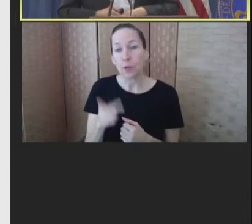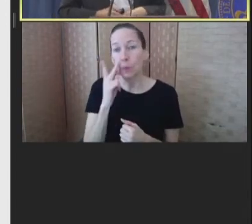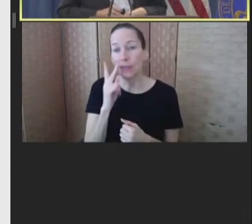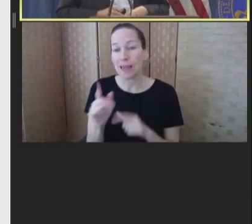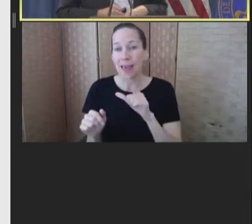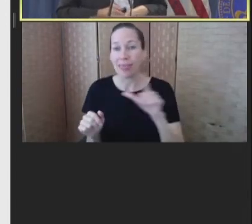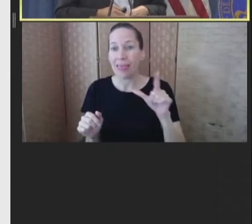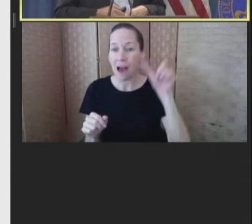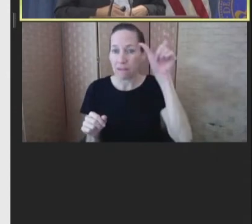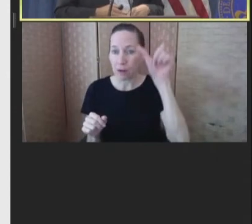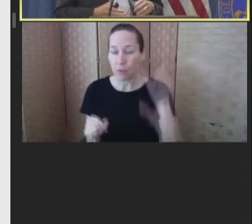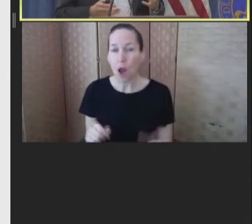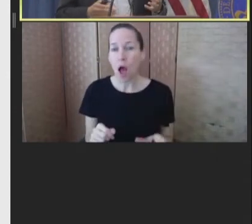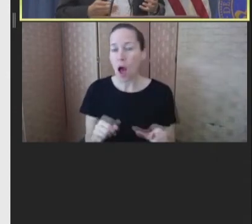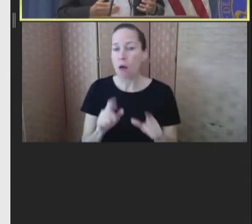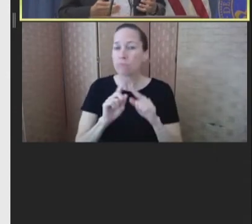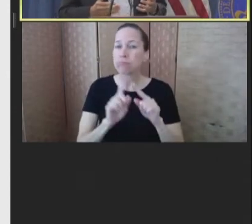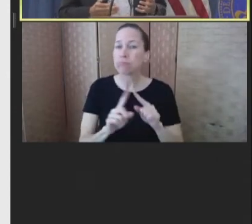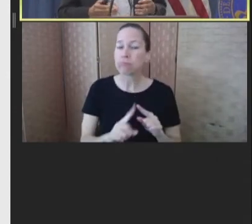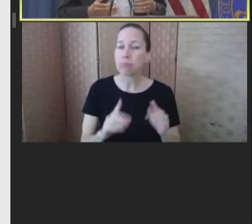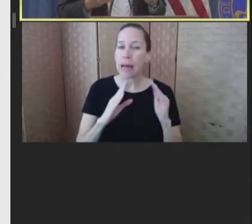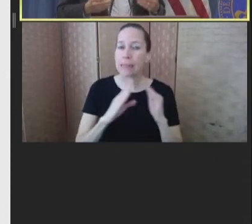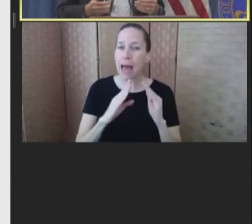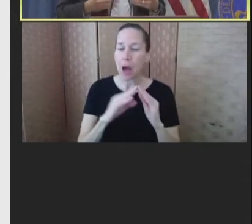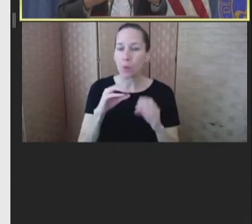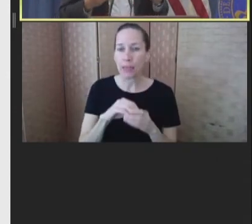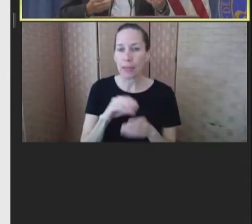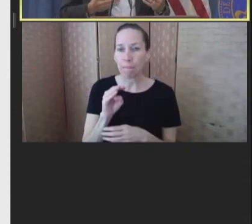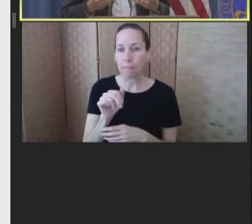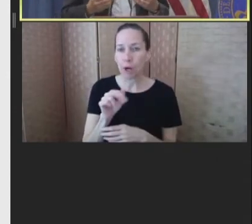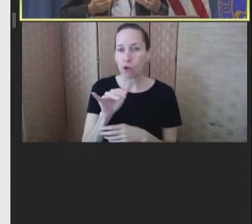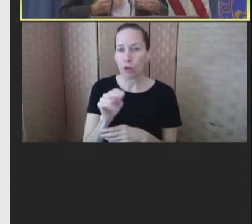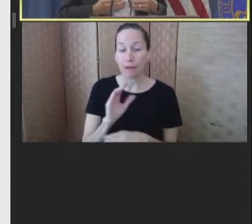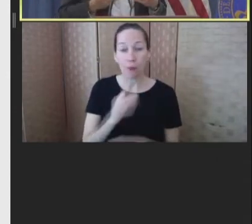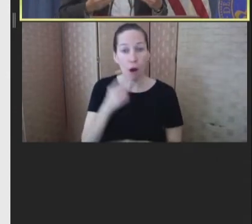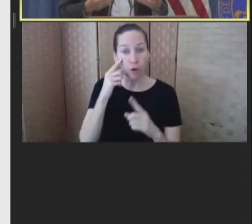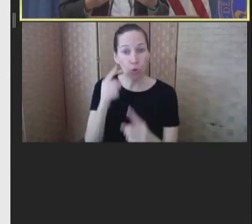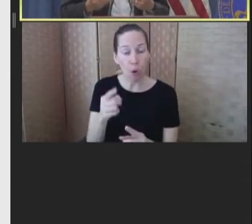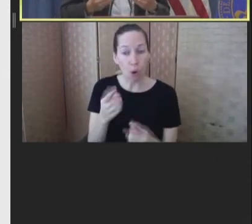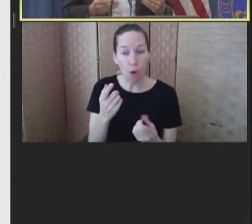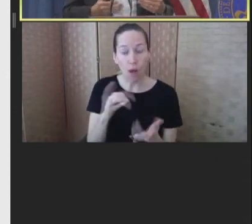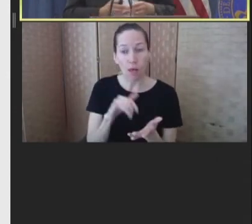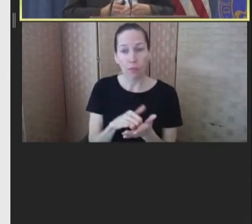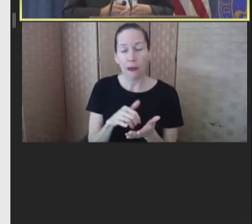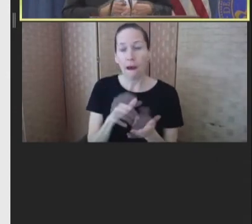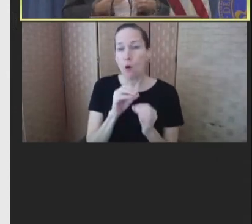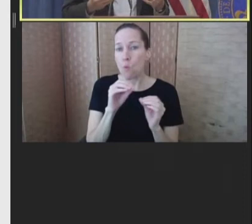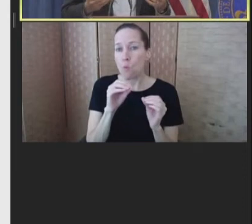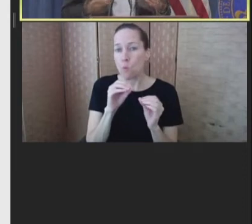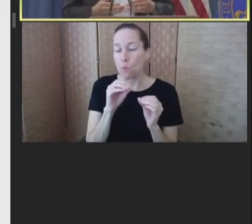And we had set a goal that no city or town would be more than 10 percent behind the county average.